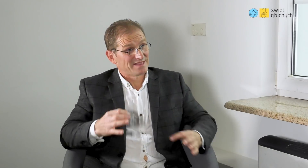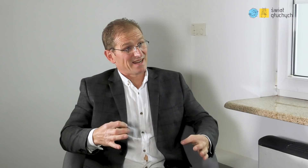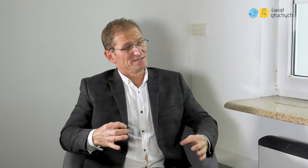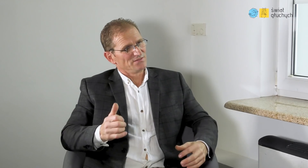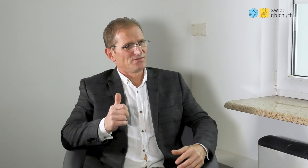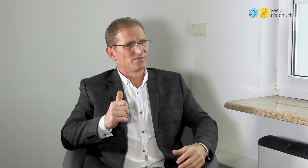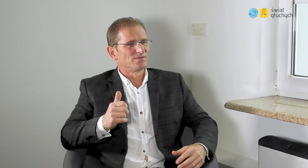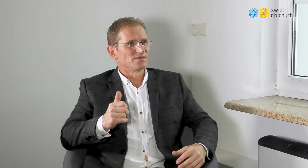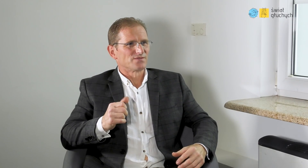Now it's cool to be deaf.